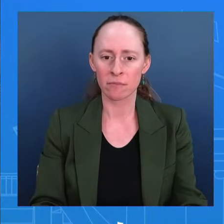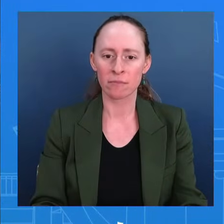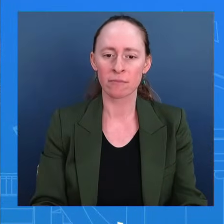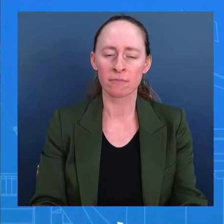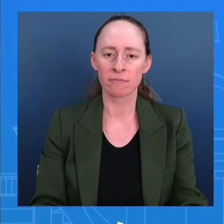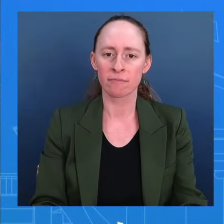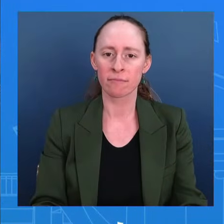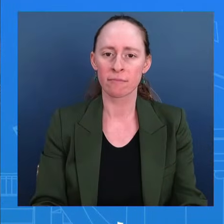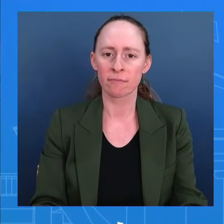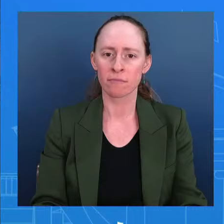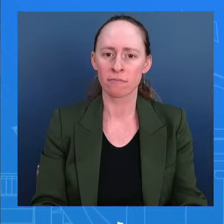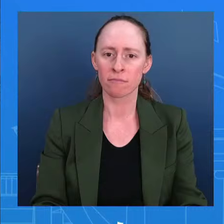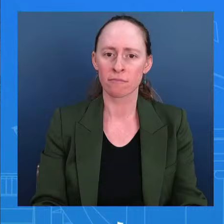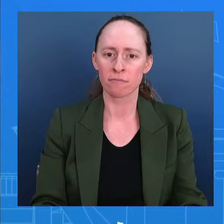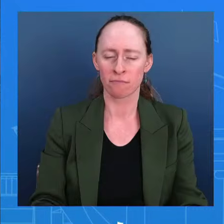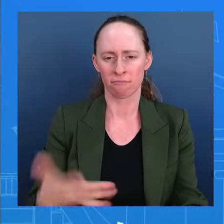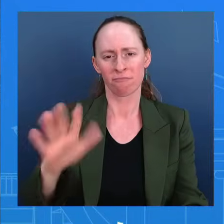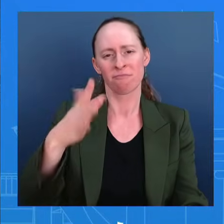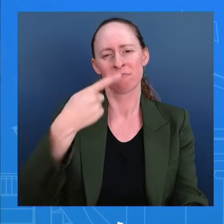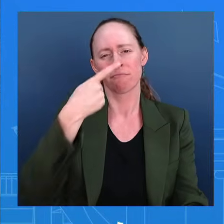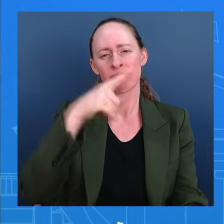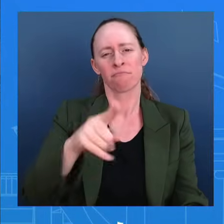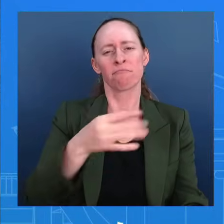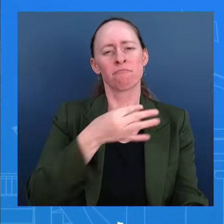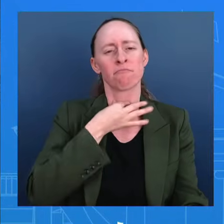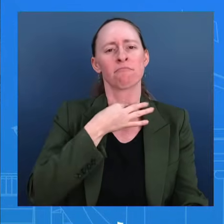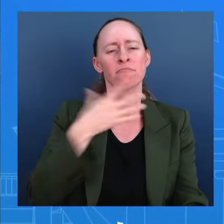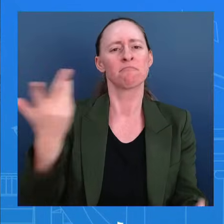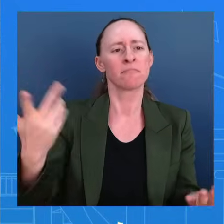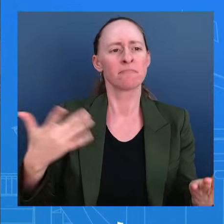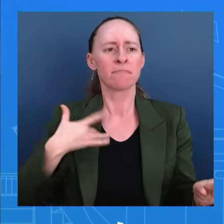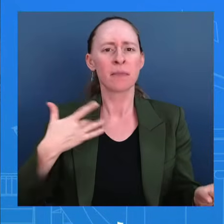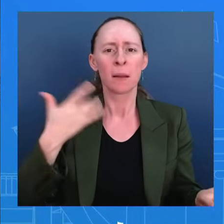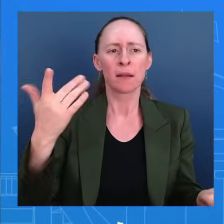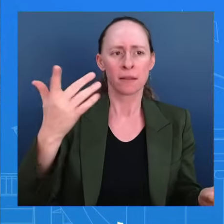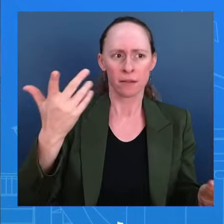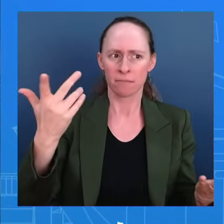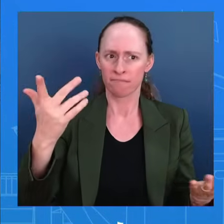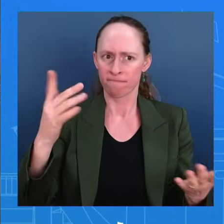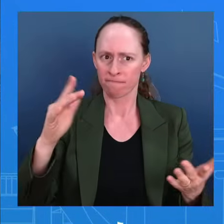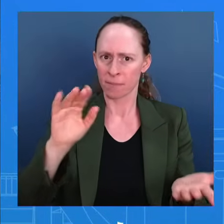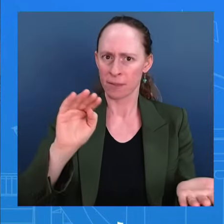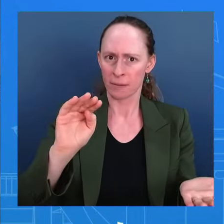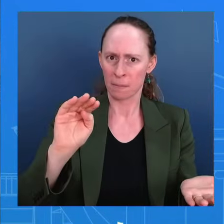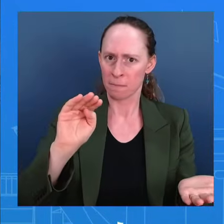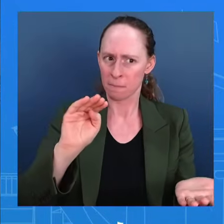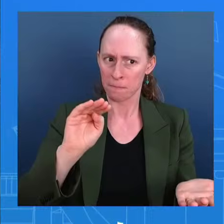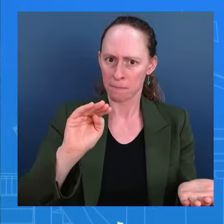in terms of was the president continuing to push back on issues that were being presented to him from Netanyahu?